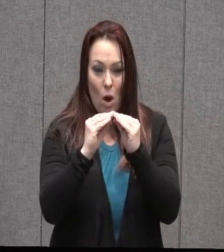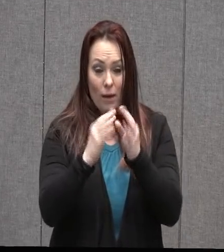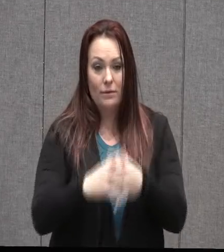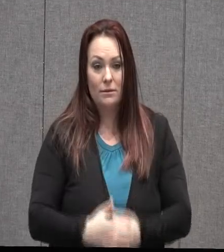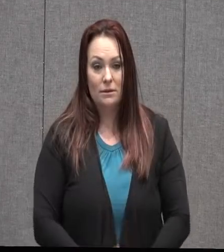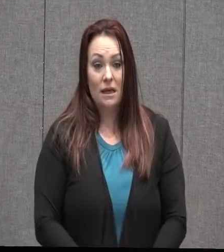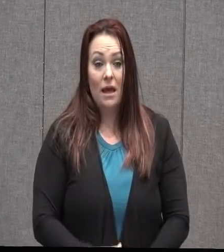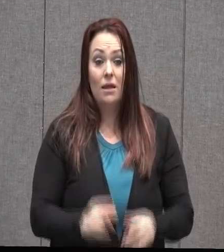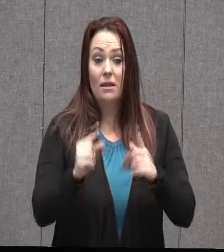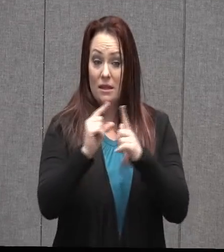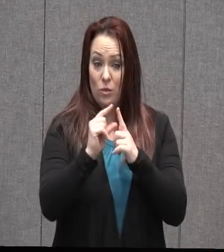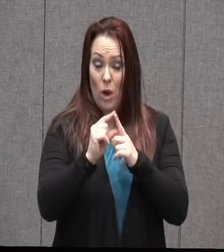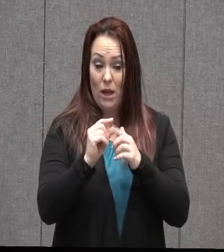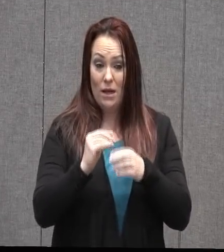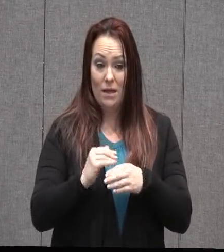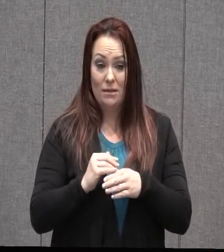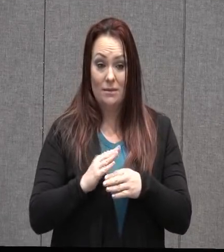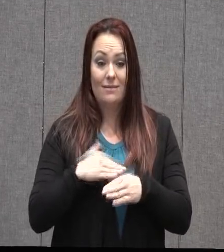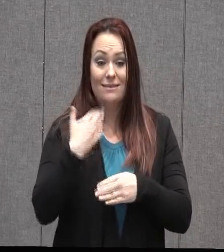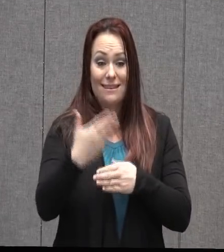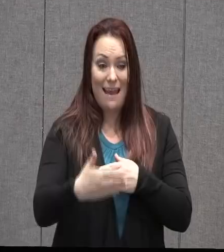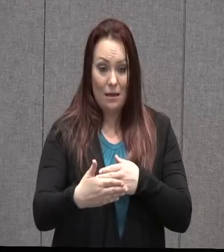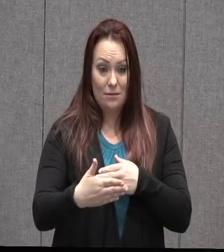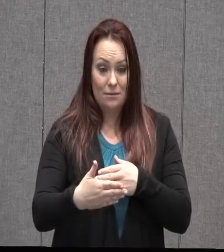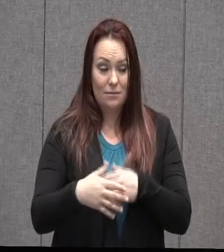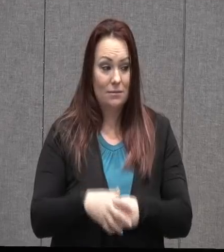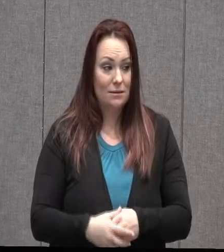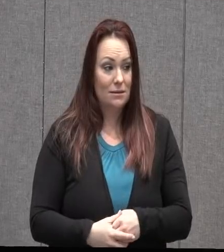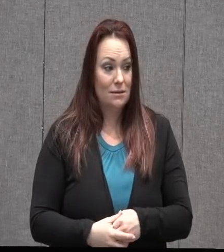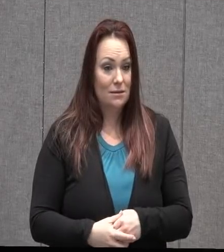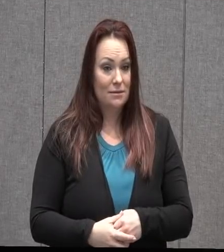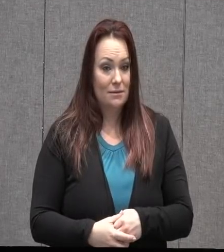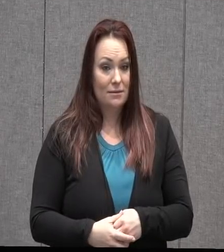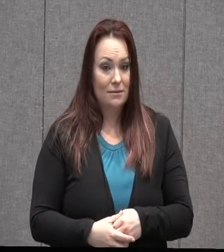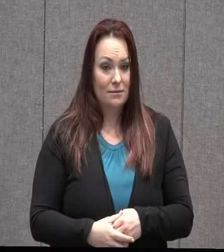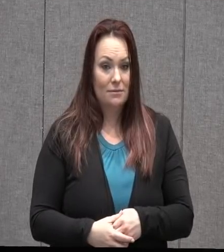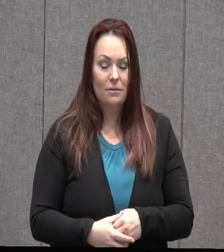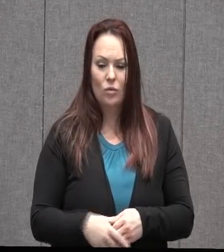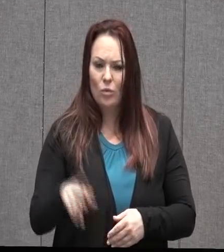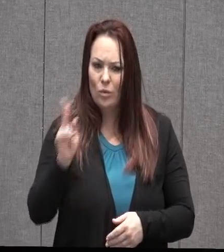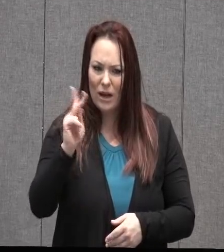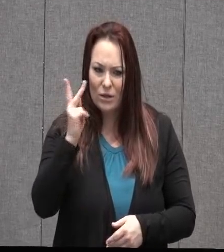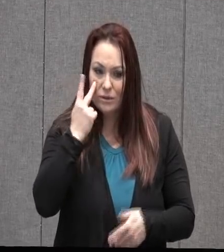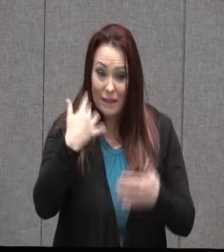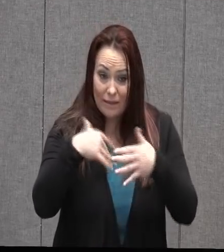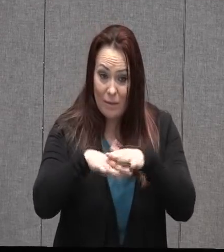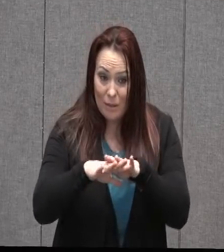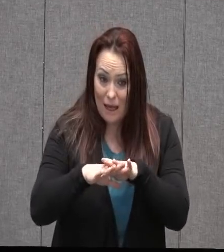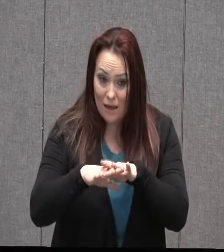This word is next. Where do you see the blend in this word?